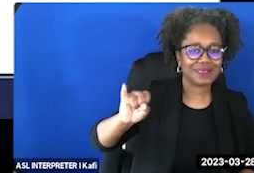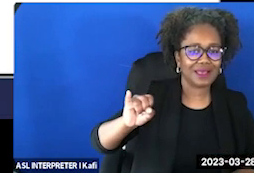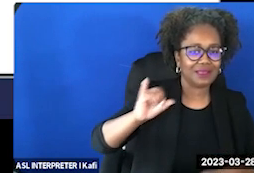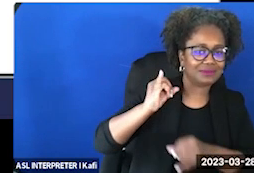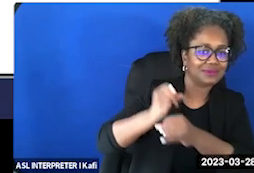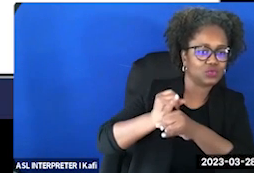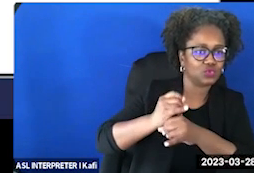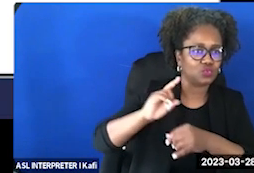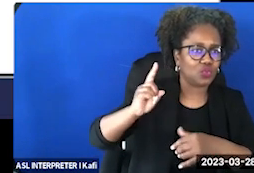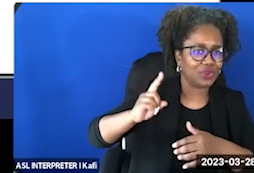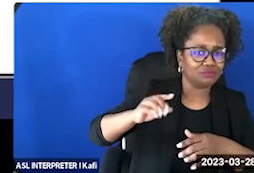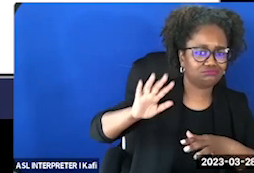Debbie Stine, Science & Technology Policy Academy: you know where they are at.